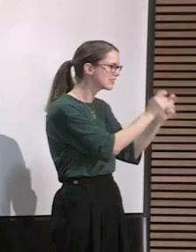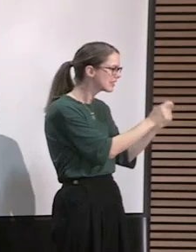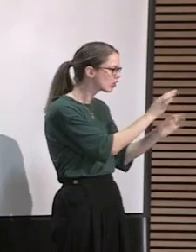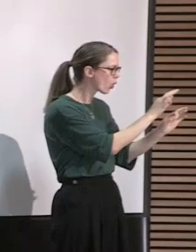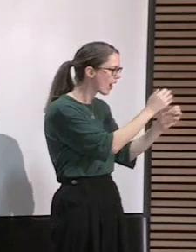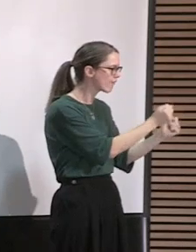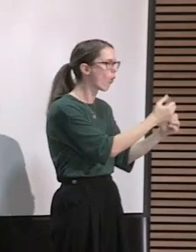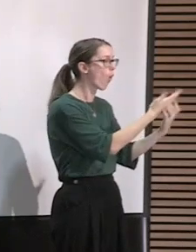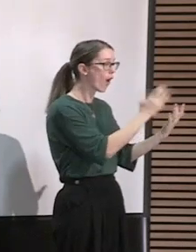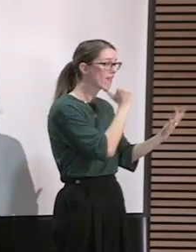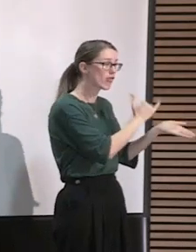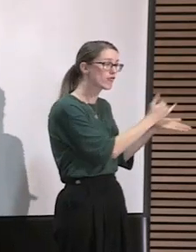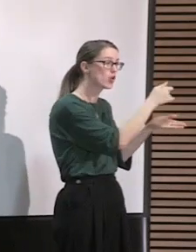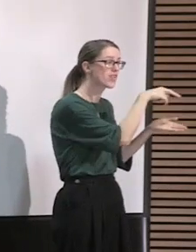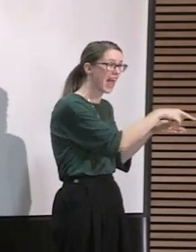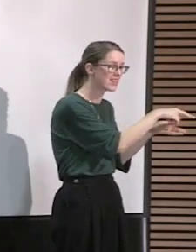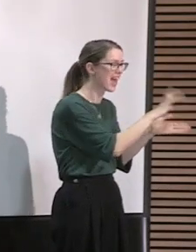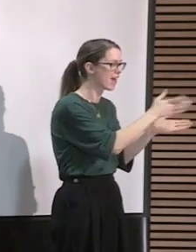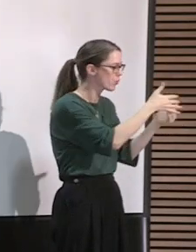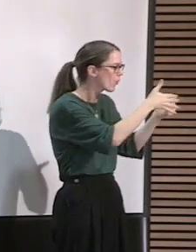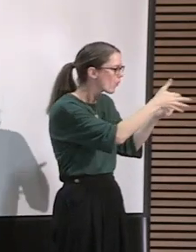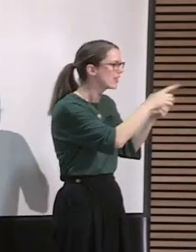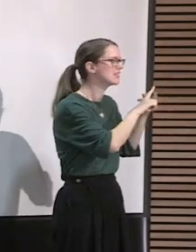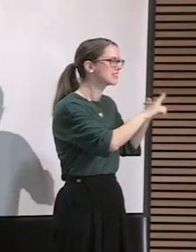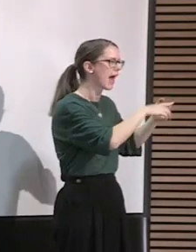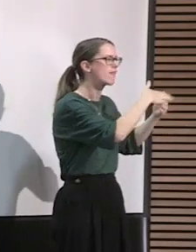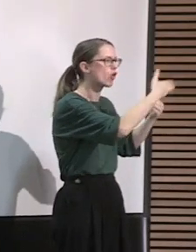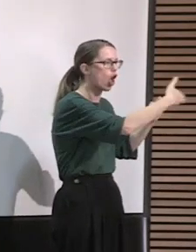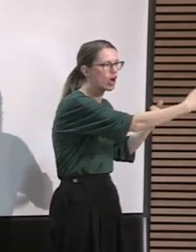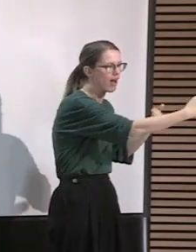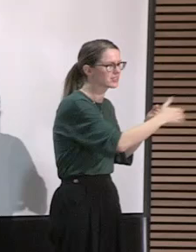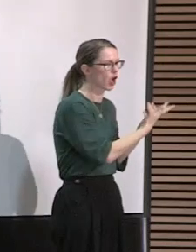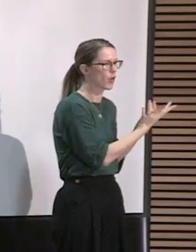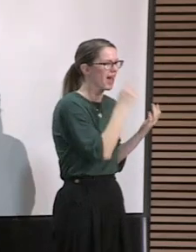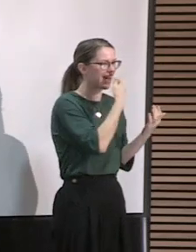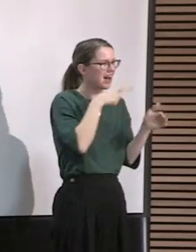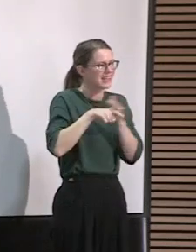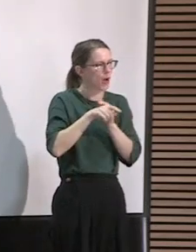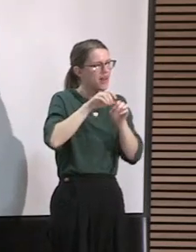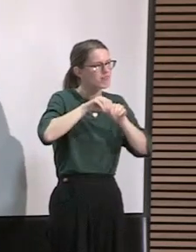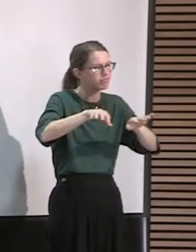12 test or a prolonged stay in managed isolation, which means that they are absolutely